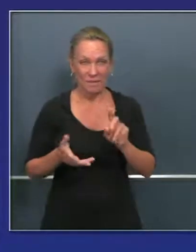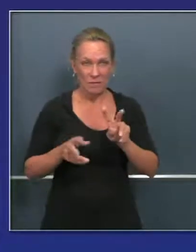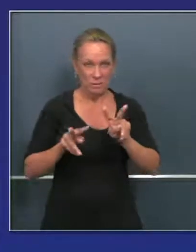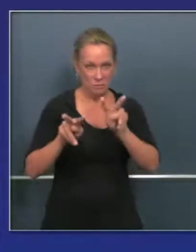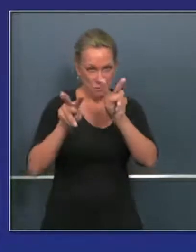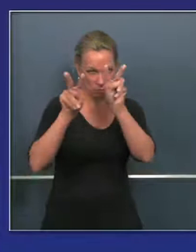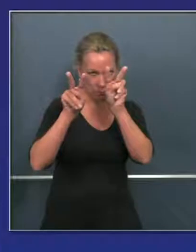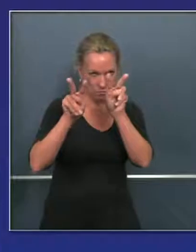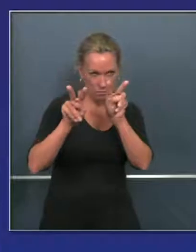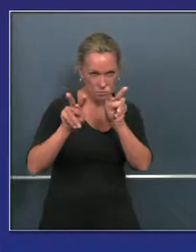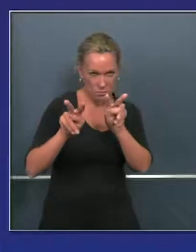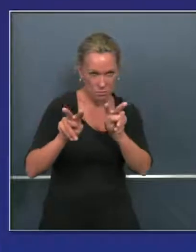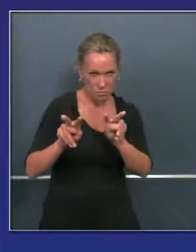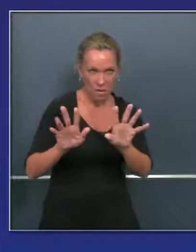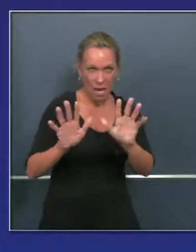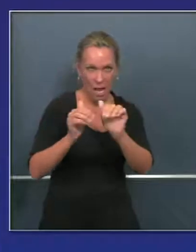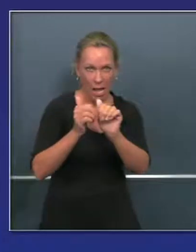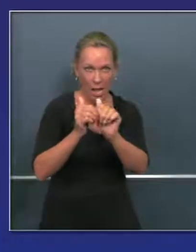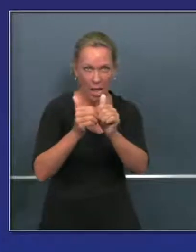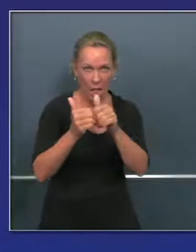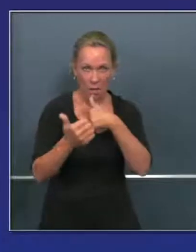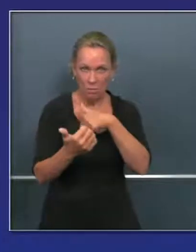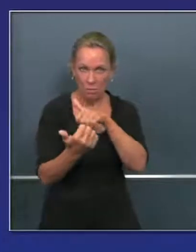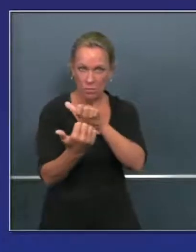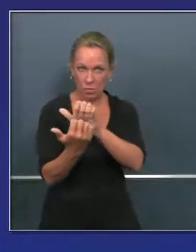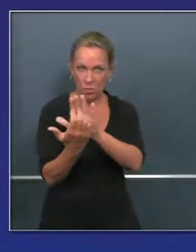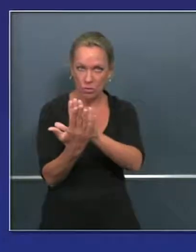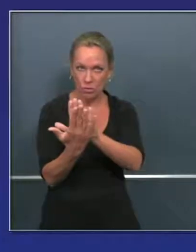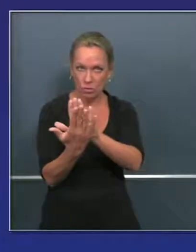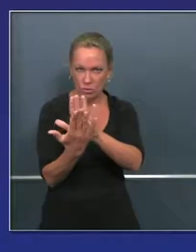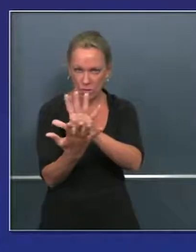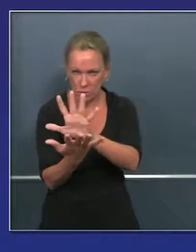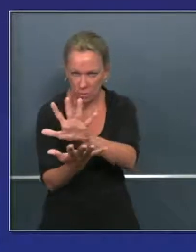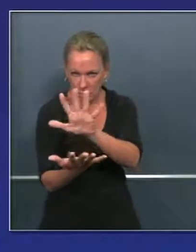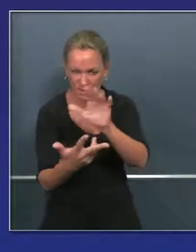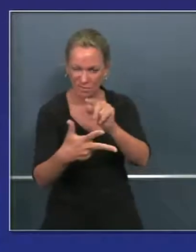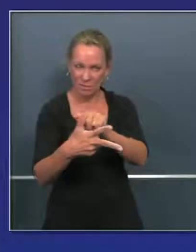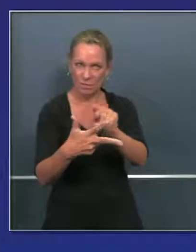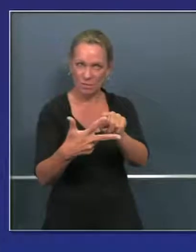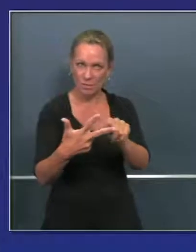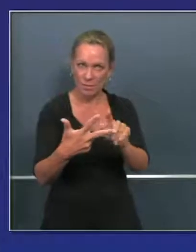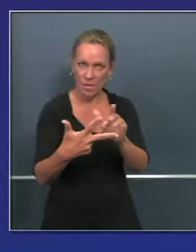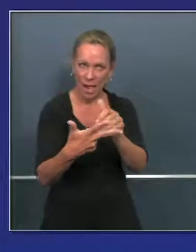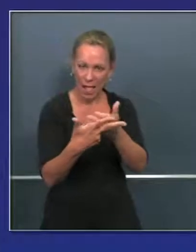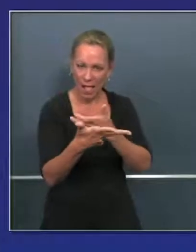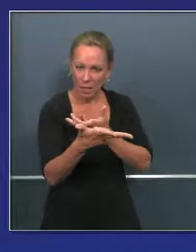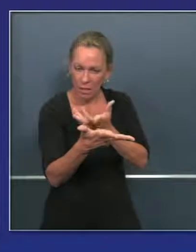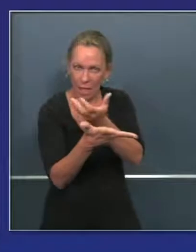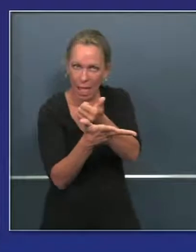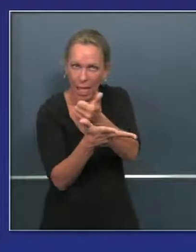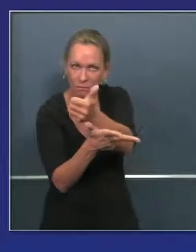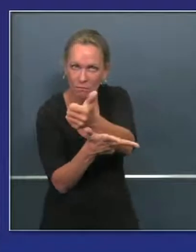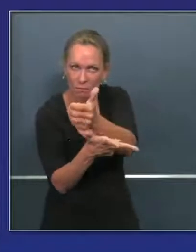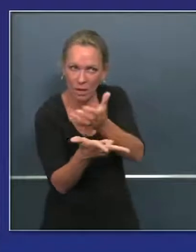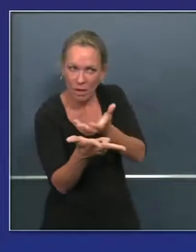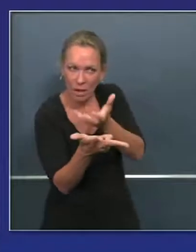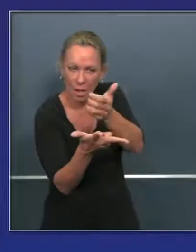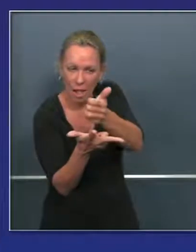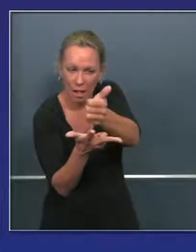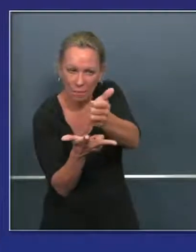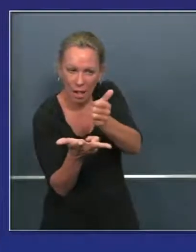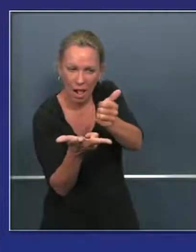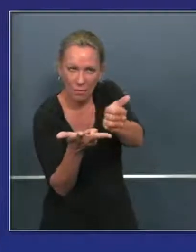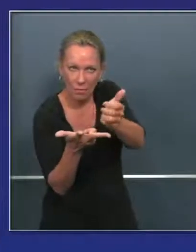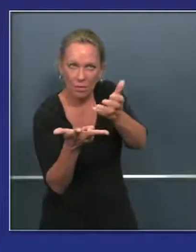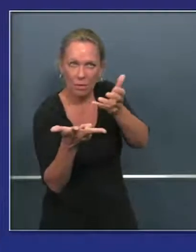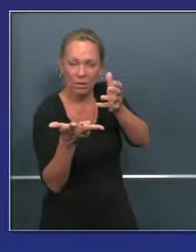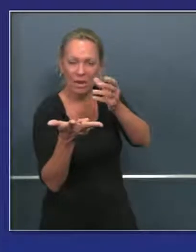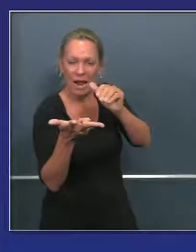recommending and even requiring moving back to continue on that theme we look at this in three